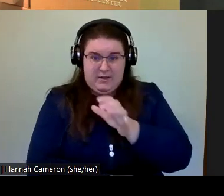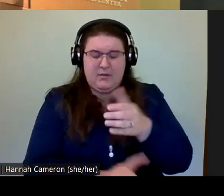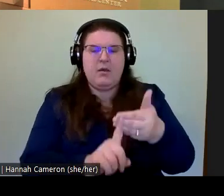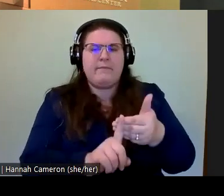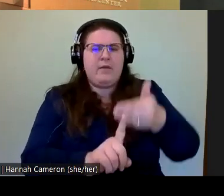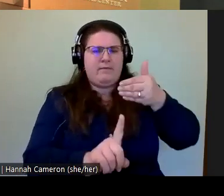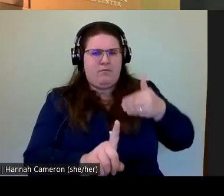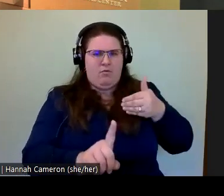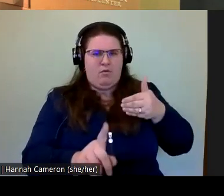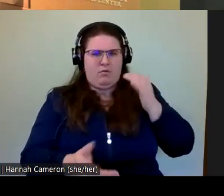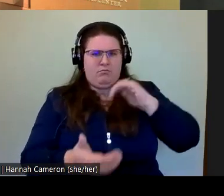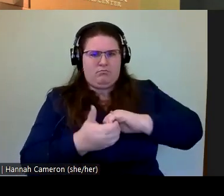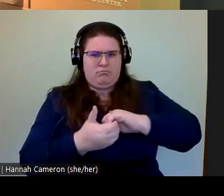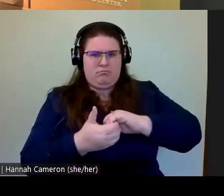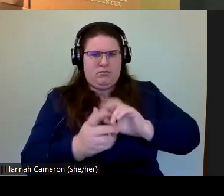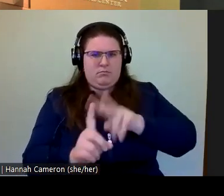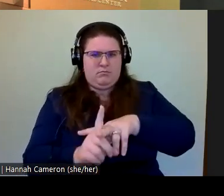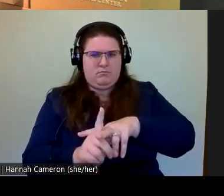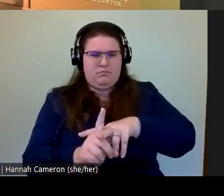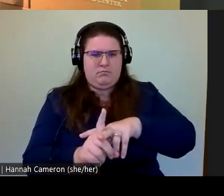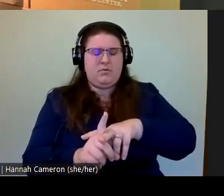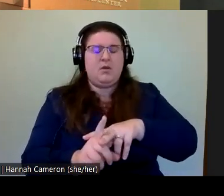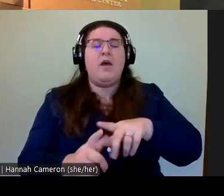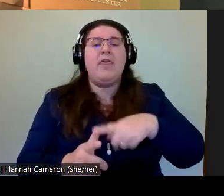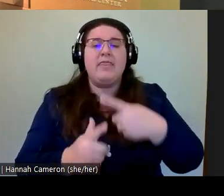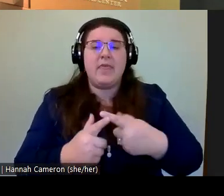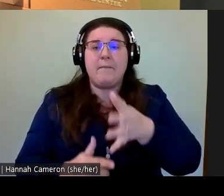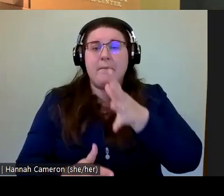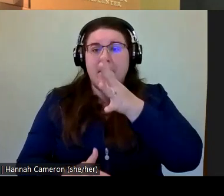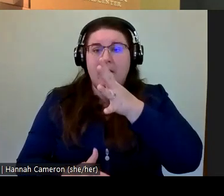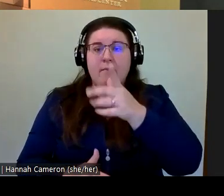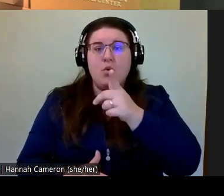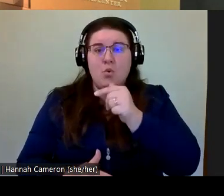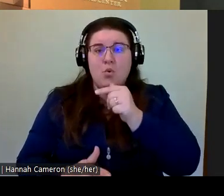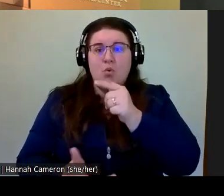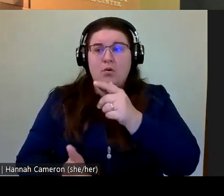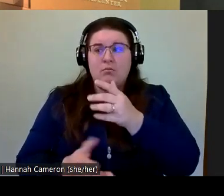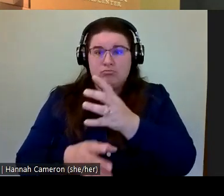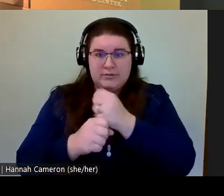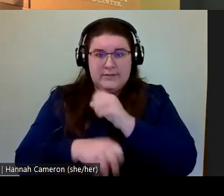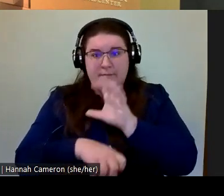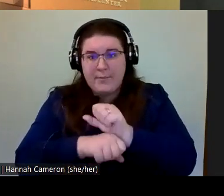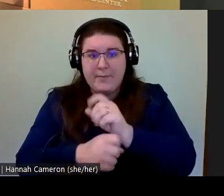data on the moms that were treated in the clinic after we put the model in place uh and so the blue